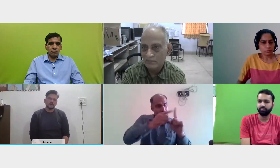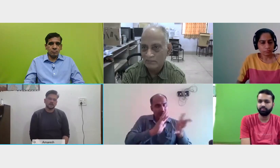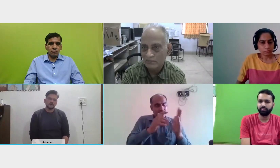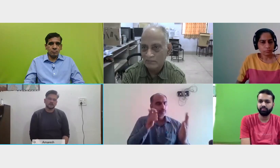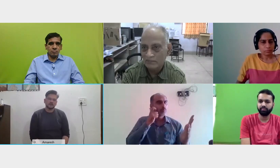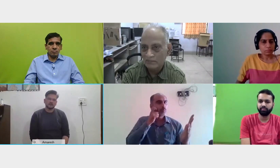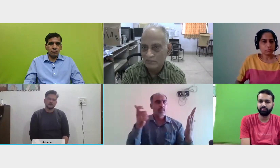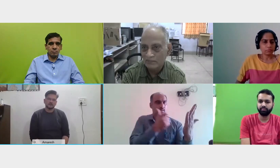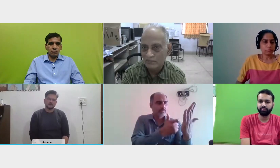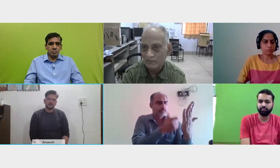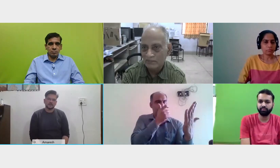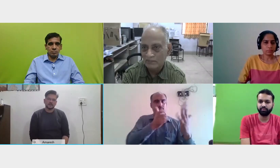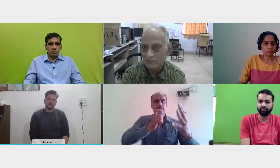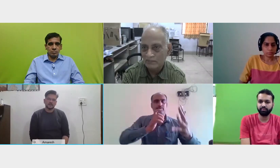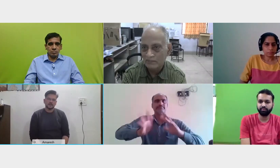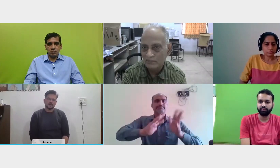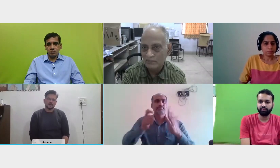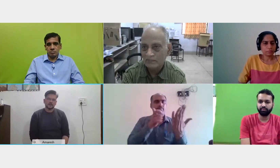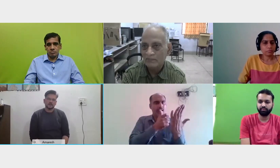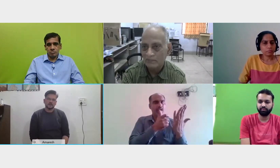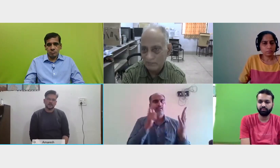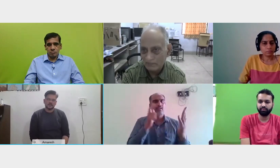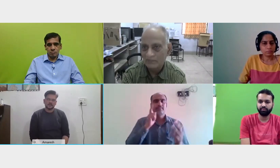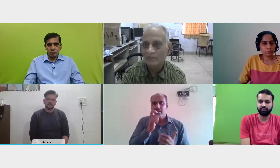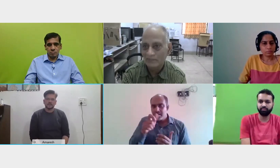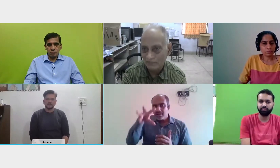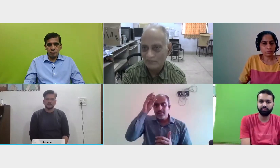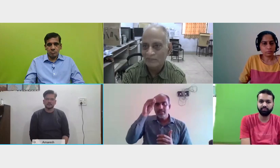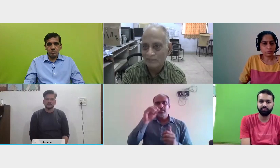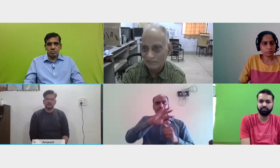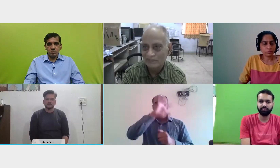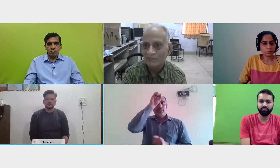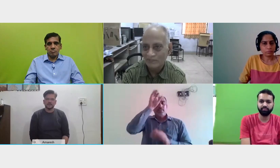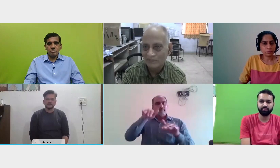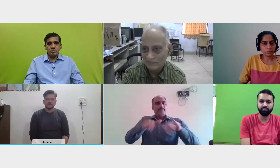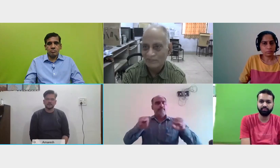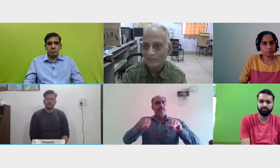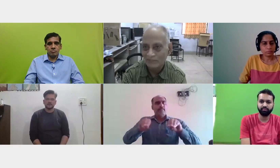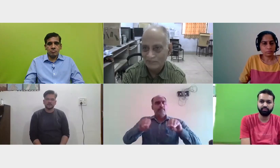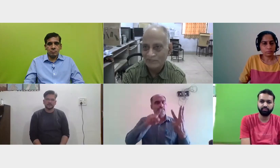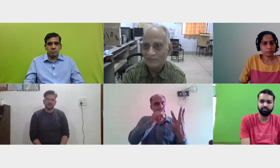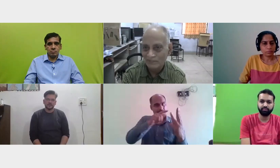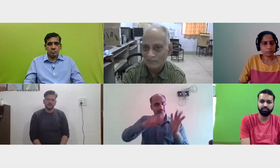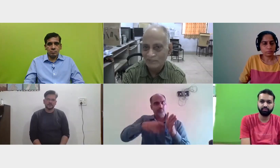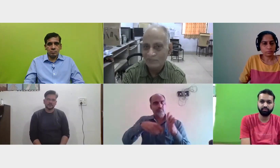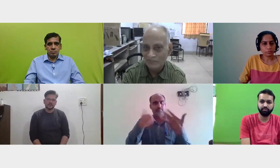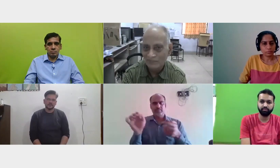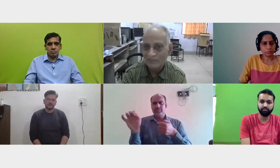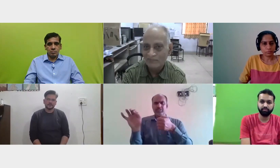with the children and the accessibility there is lot of accessibility in modern times for